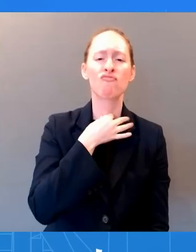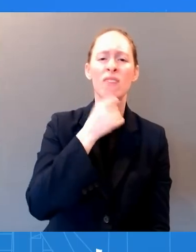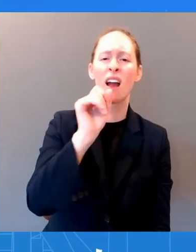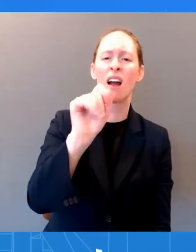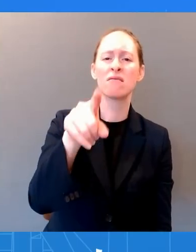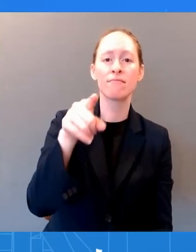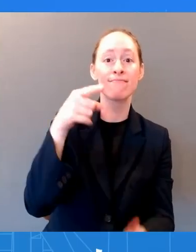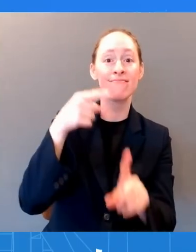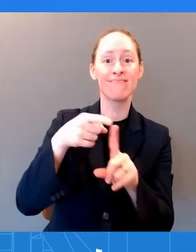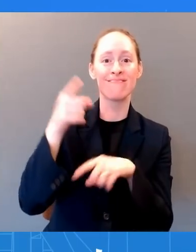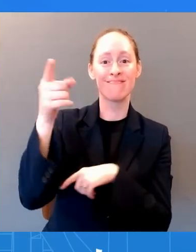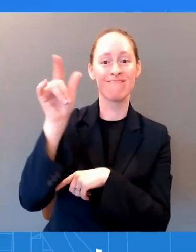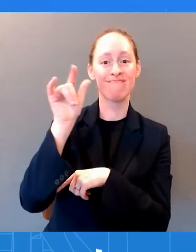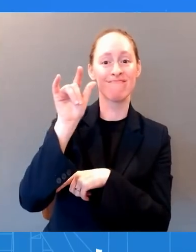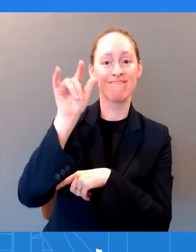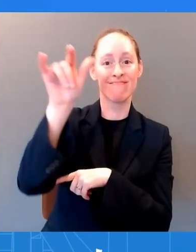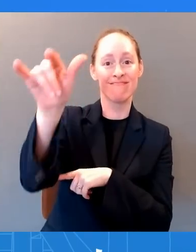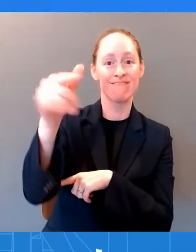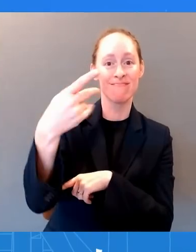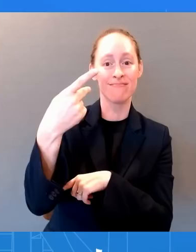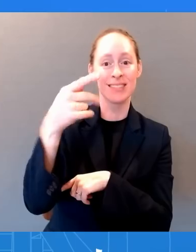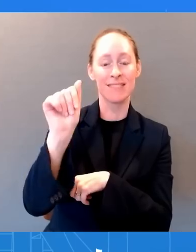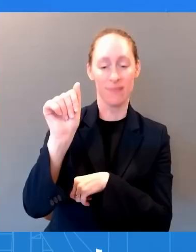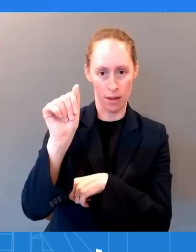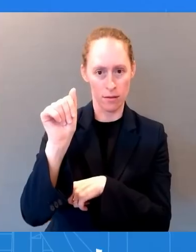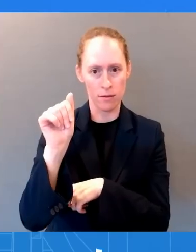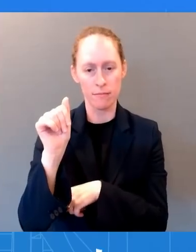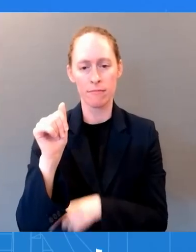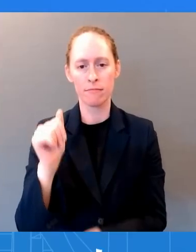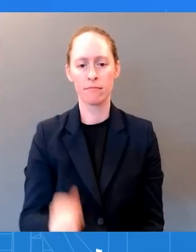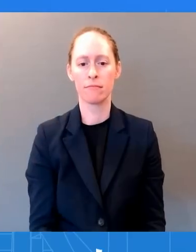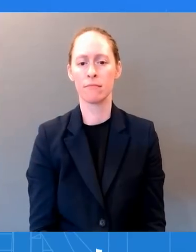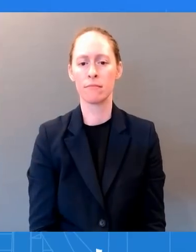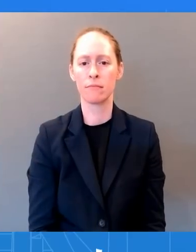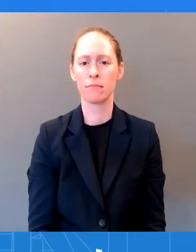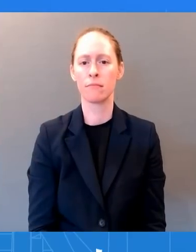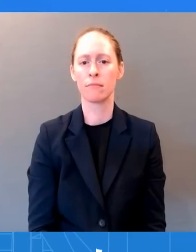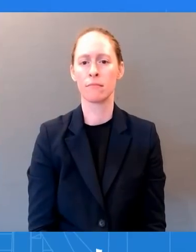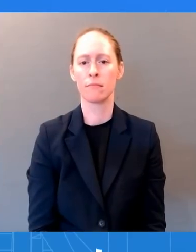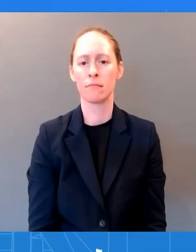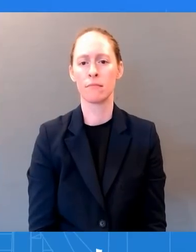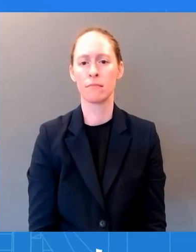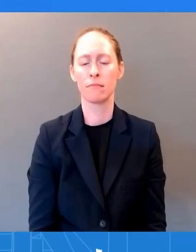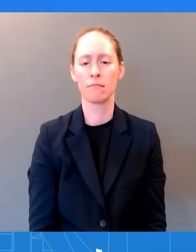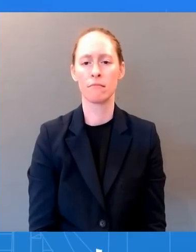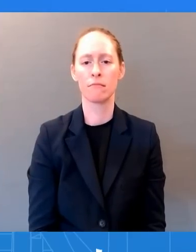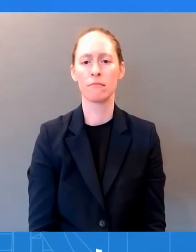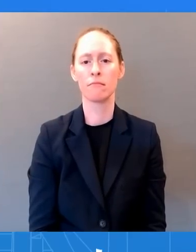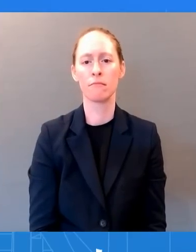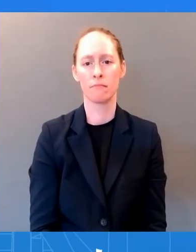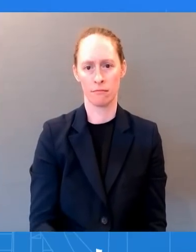as being kind of a key priority for the administration. But are you kind of out of things that you can do from an executive standpoint?